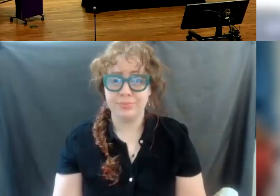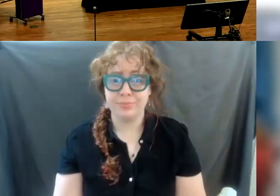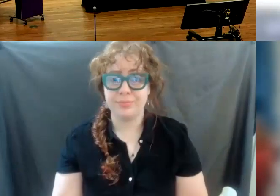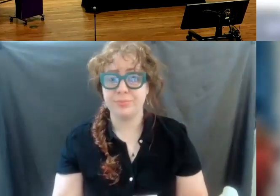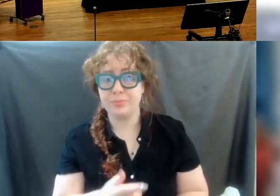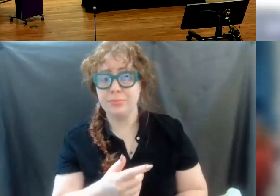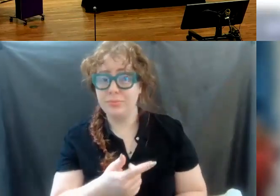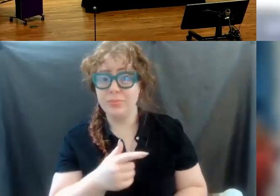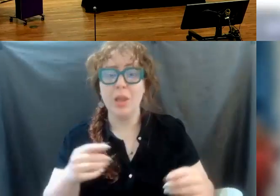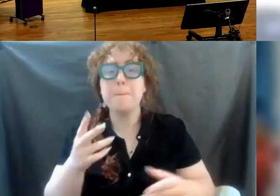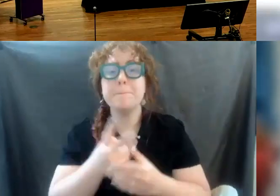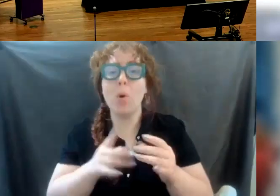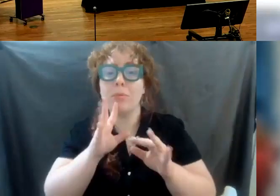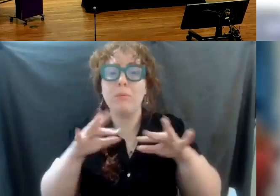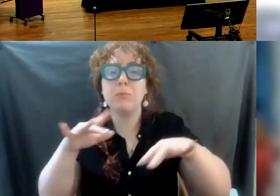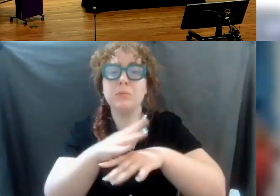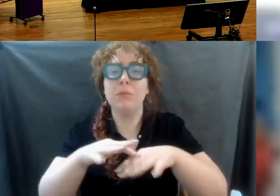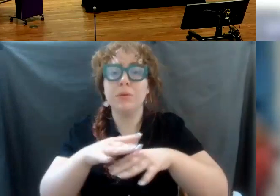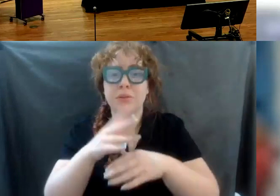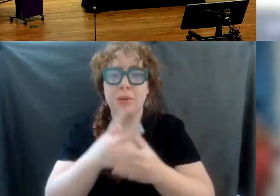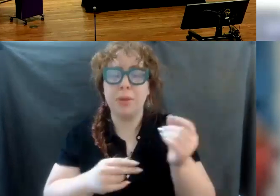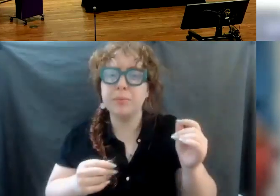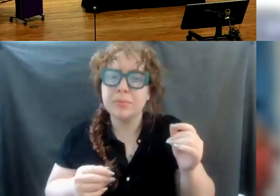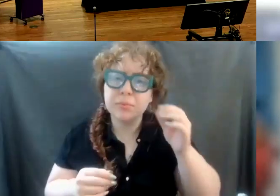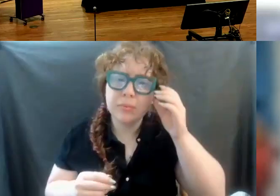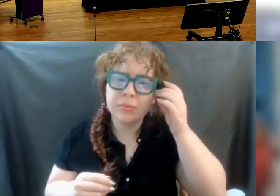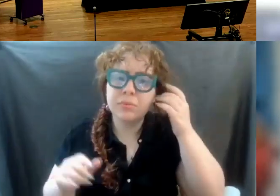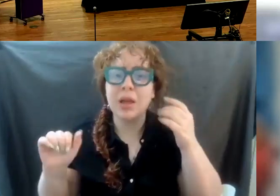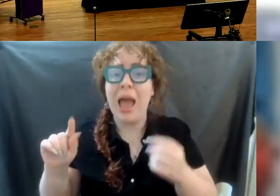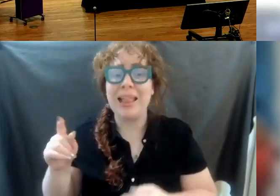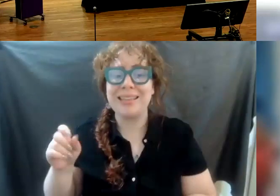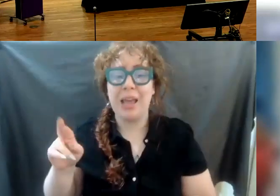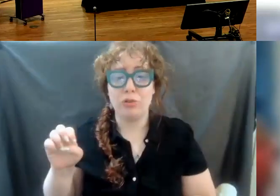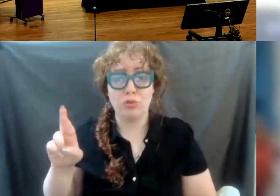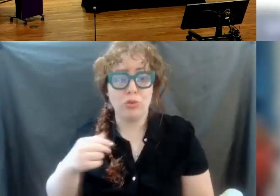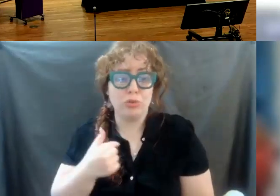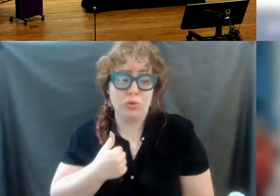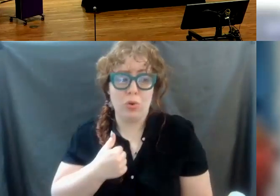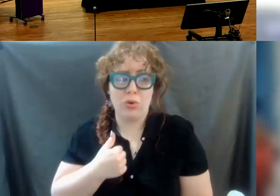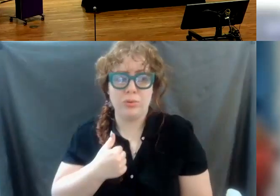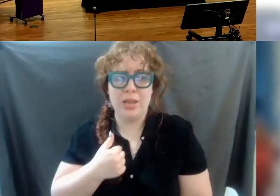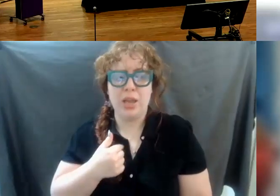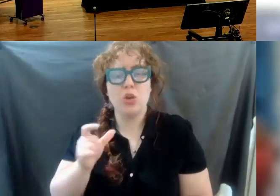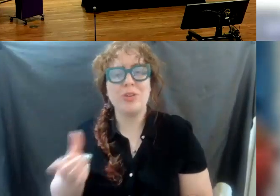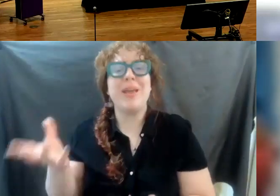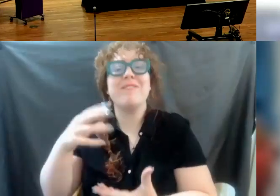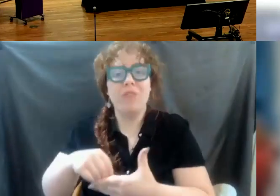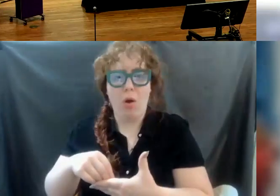I was involved in a conversation, you know, to be in a room and decisions are being made and I'm piggybacking on what she said